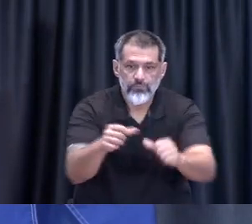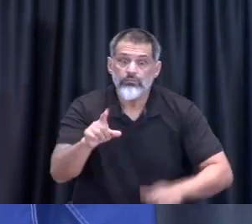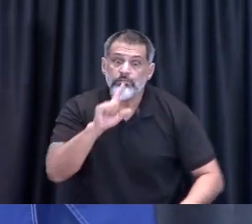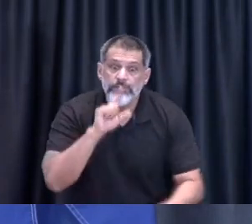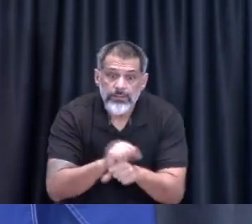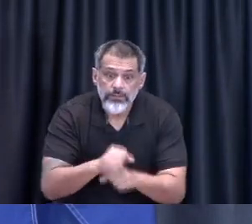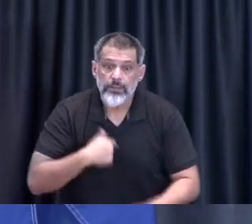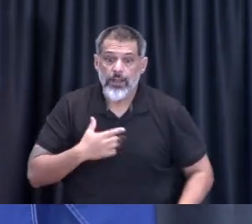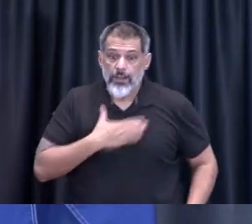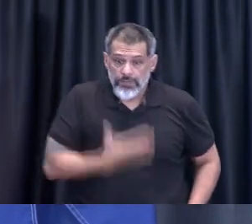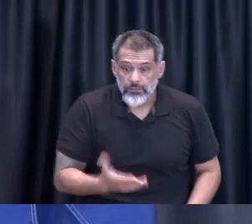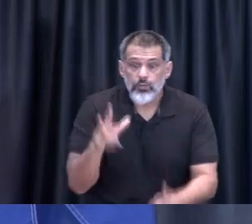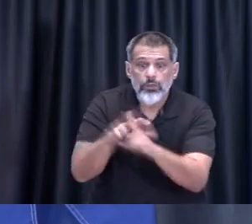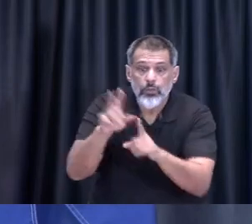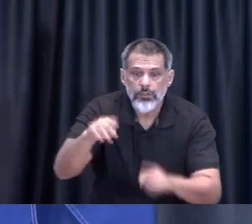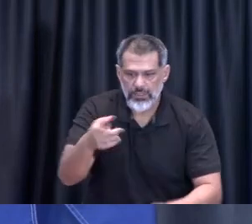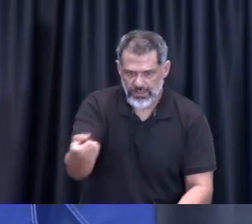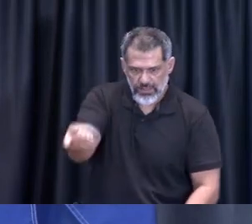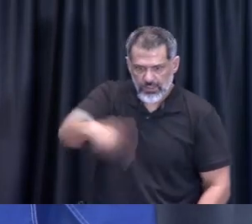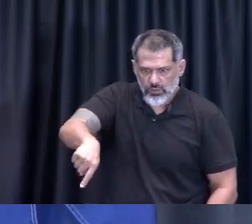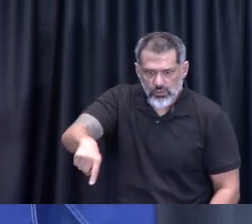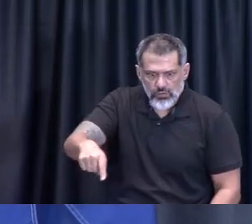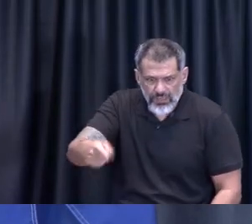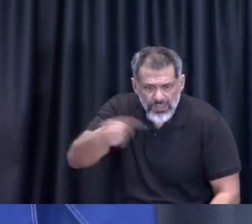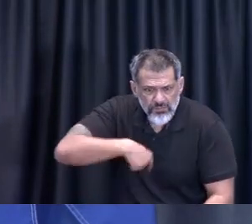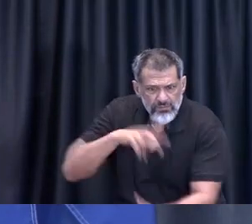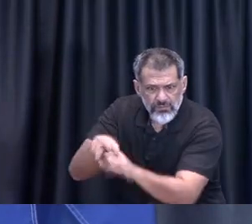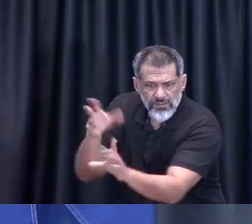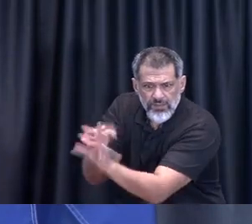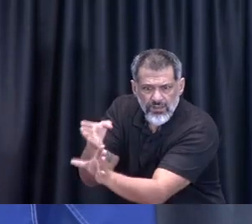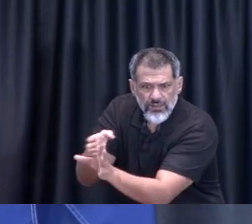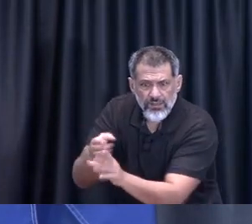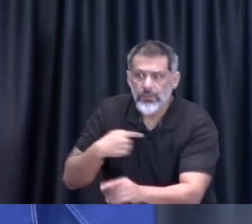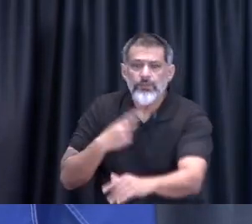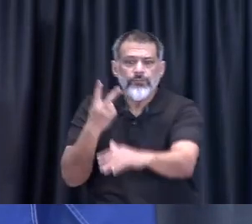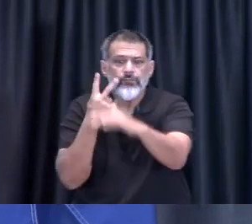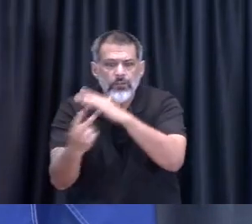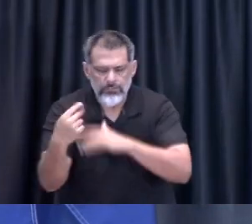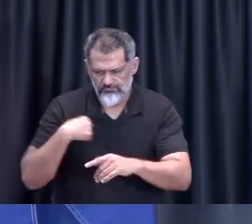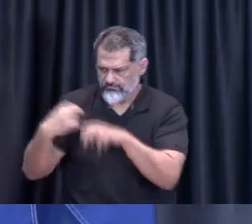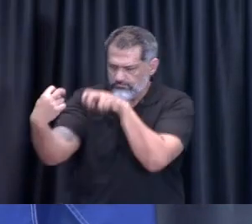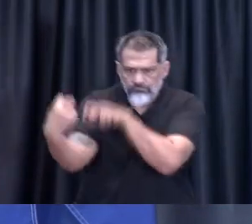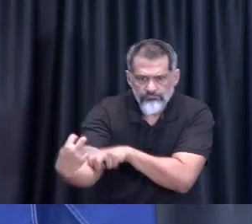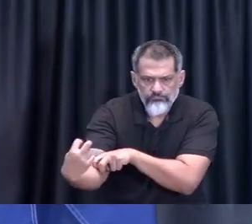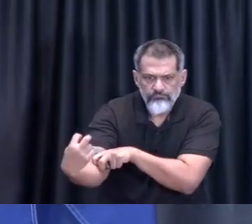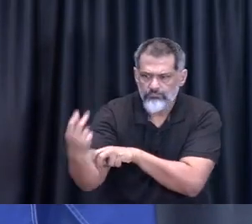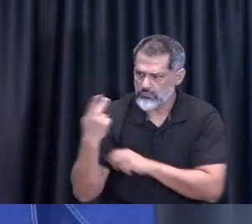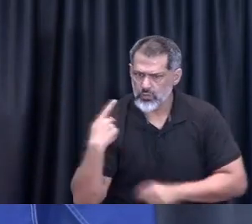is scheduled for next week, and I'm looking forward to checking in and to make sure that I continue to remain